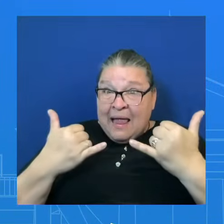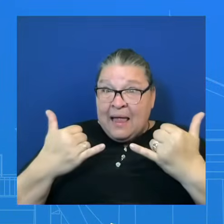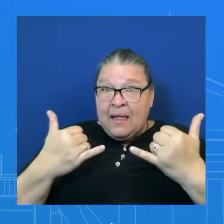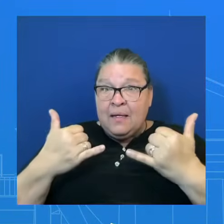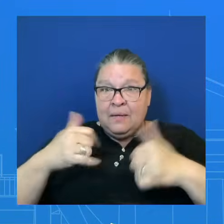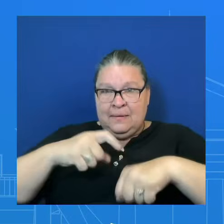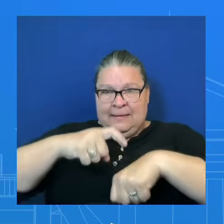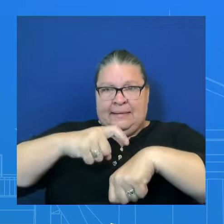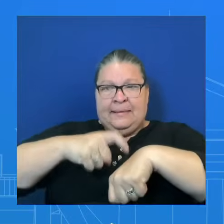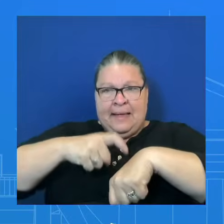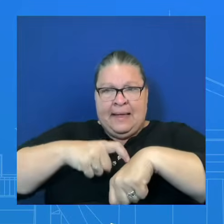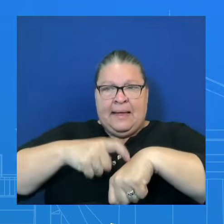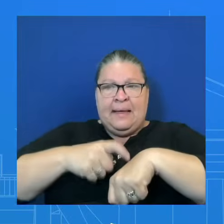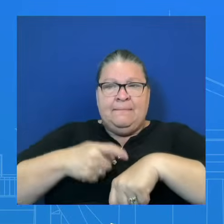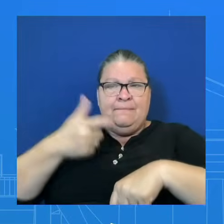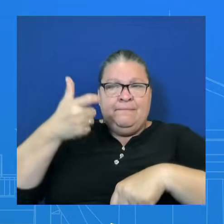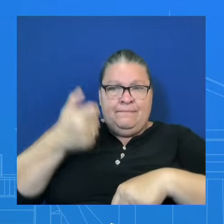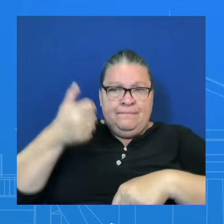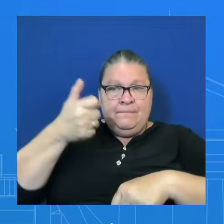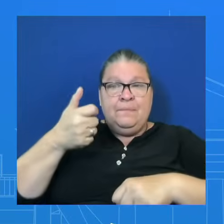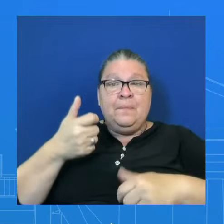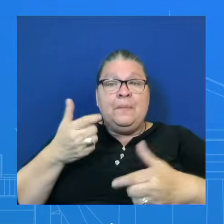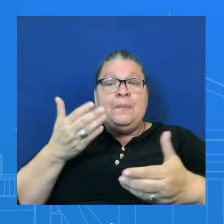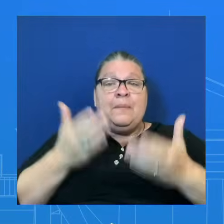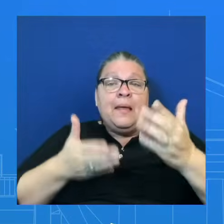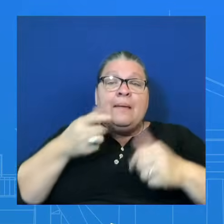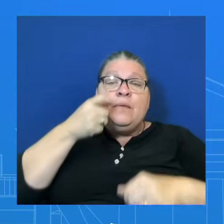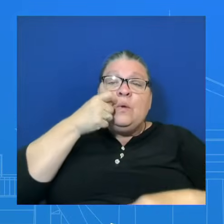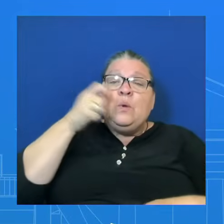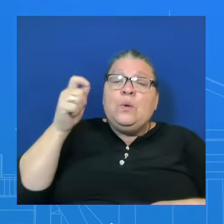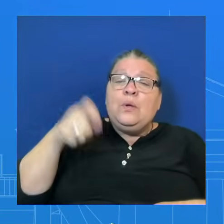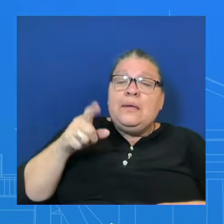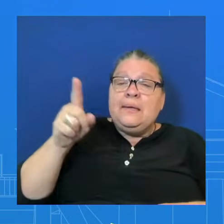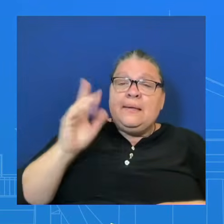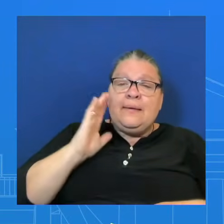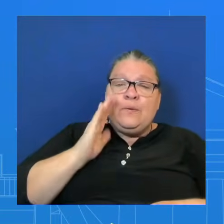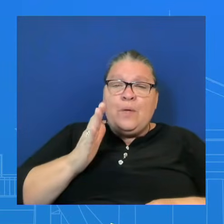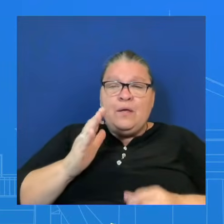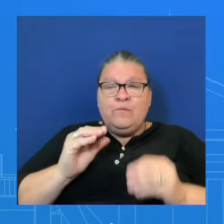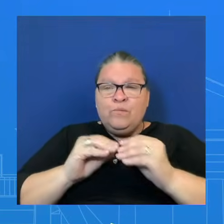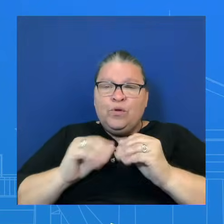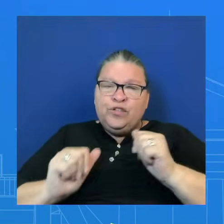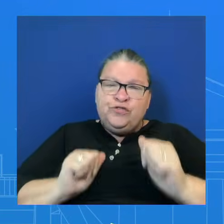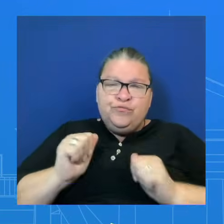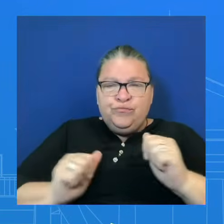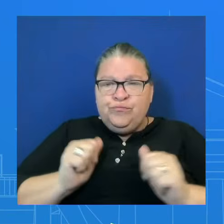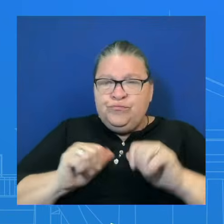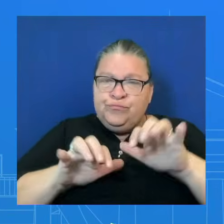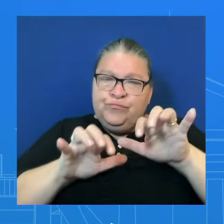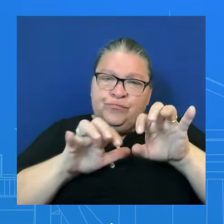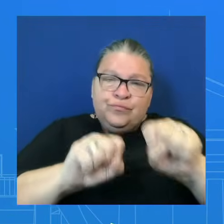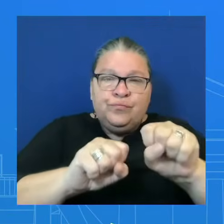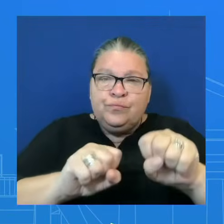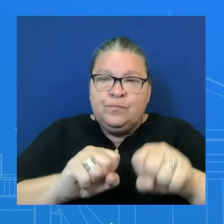I mean, they need to have the right and the responsibility to speak for their own military operations